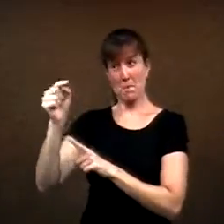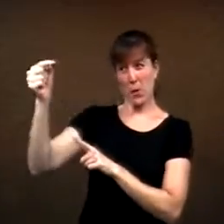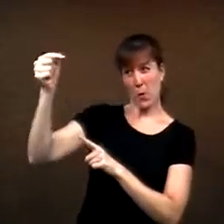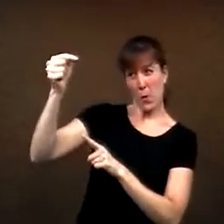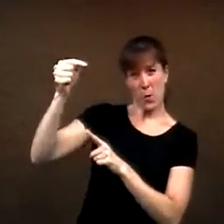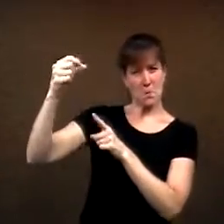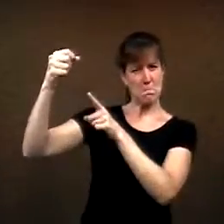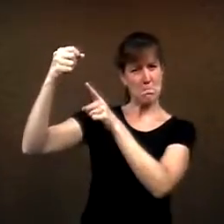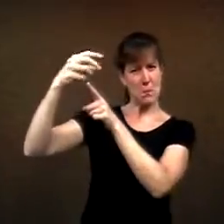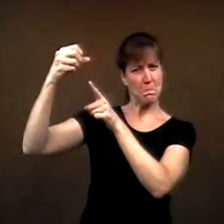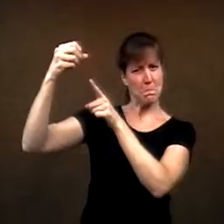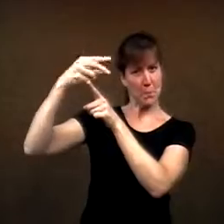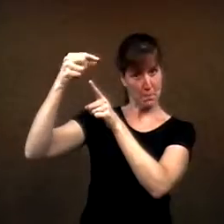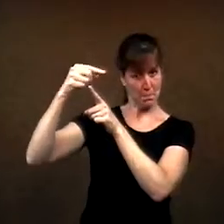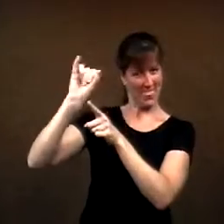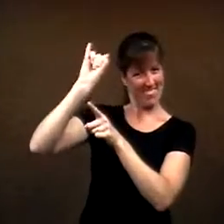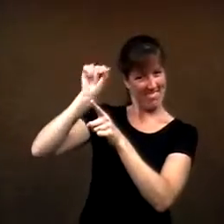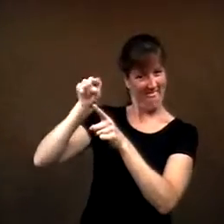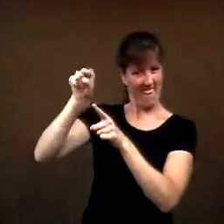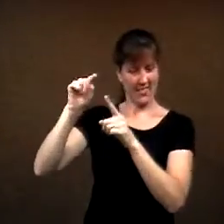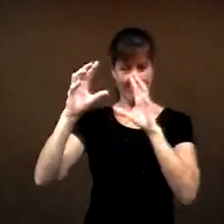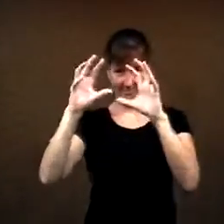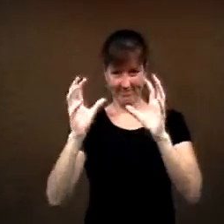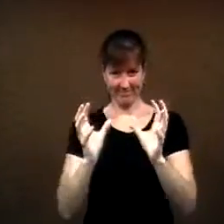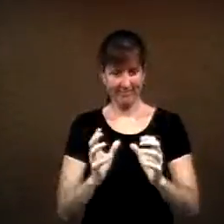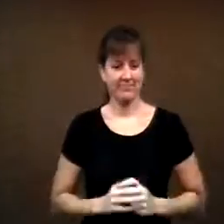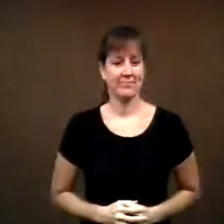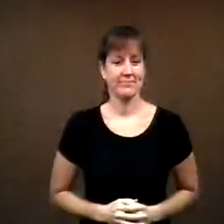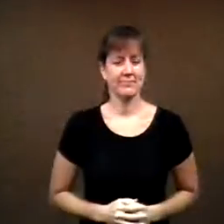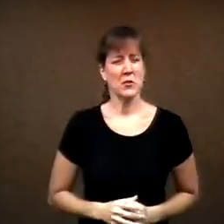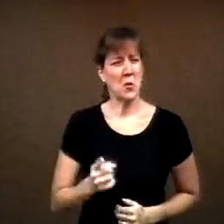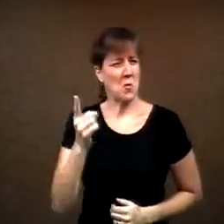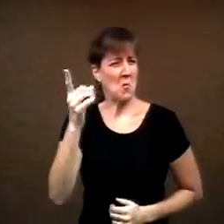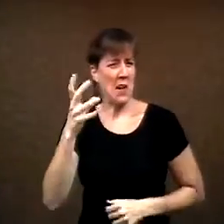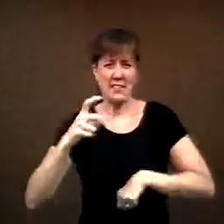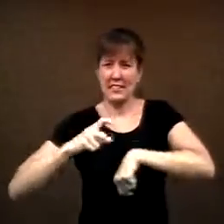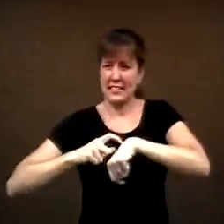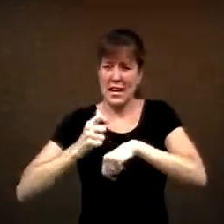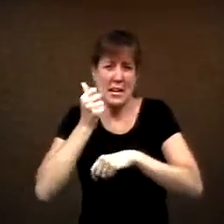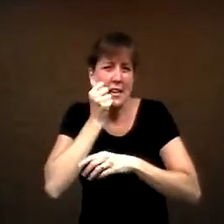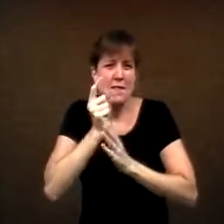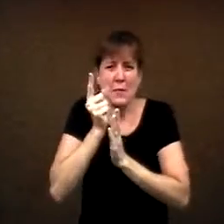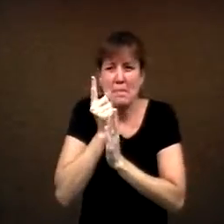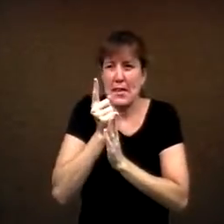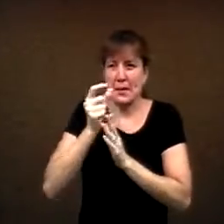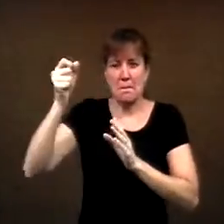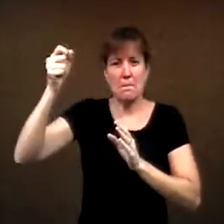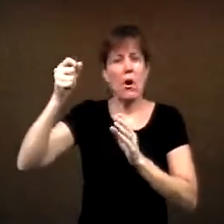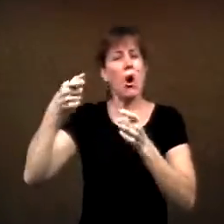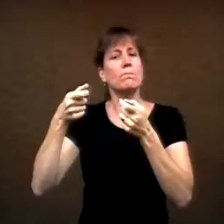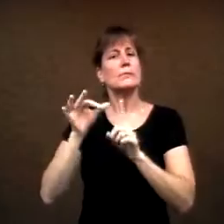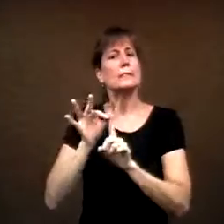of your heart. About one hundred times per minute, special auto-rhythmic cells, in the sinoatrial node,